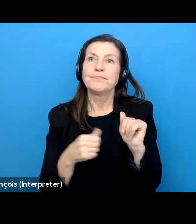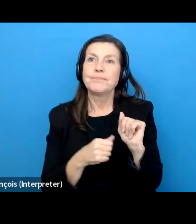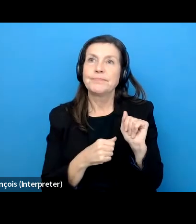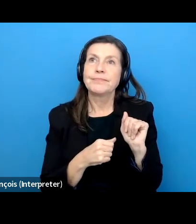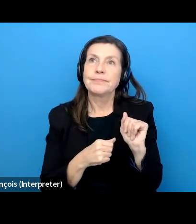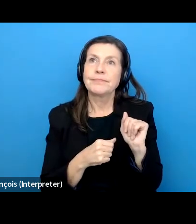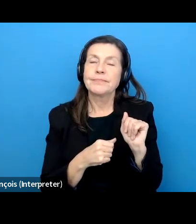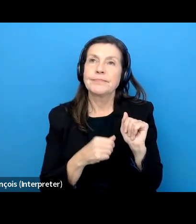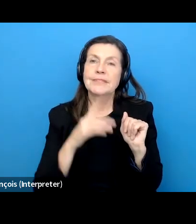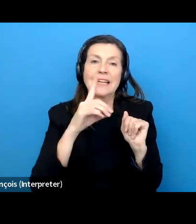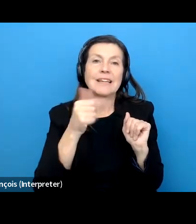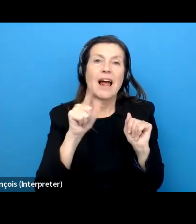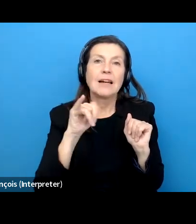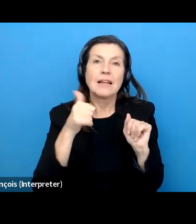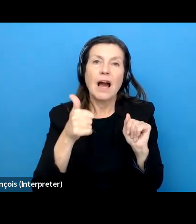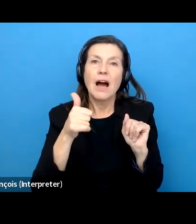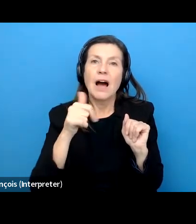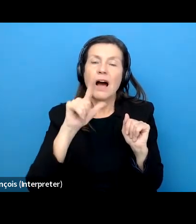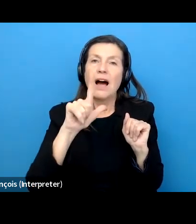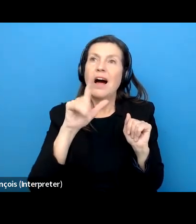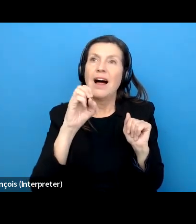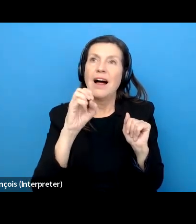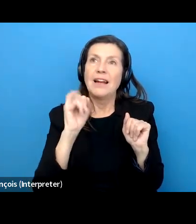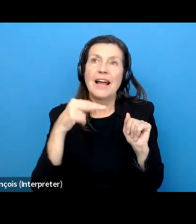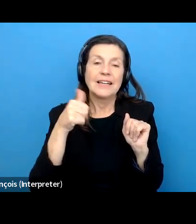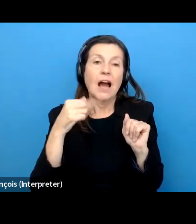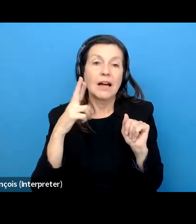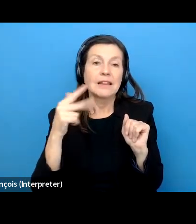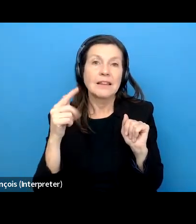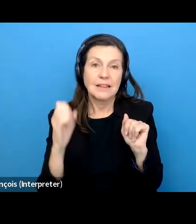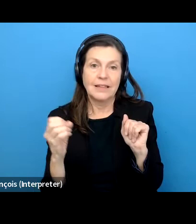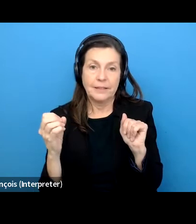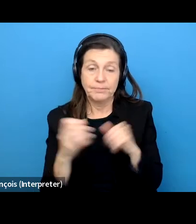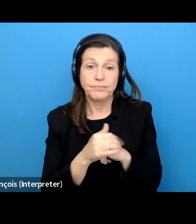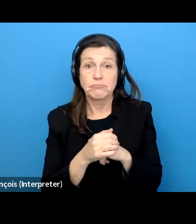You may also use it in your work to combat exploitation